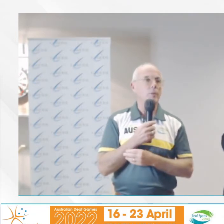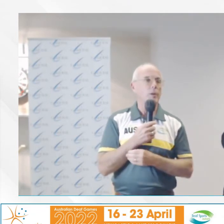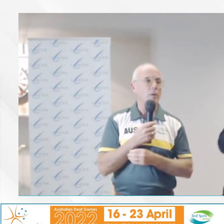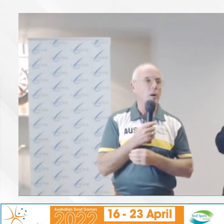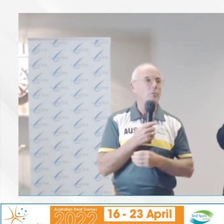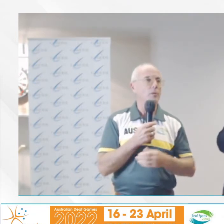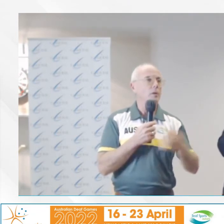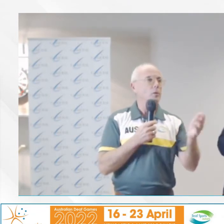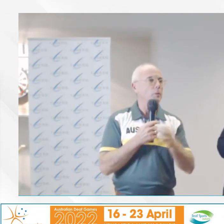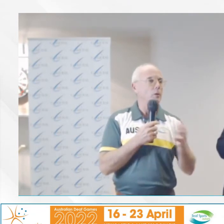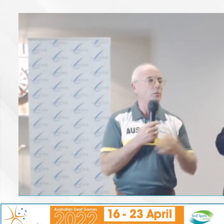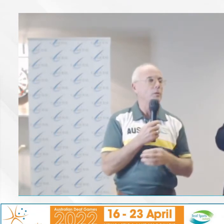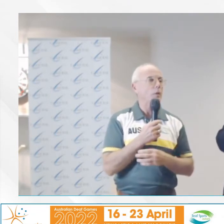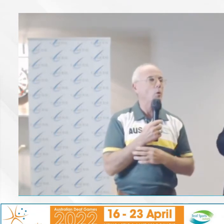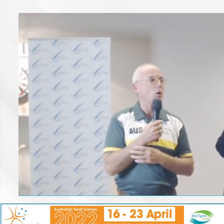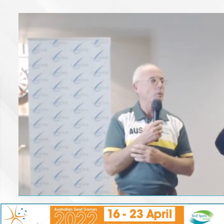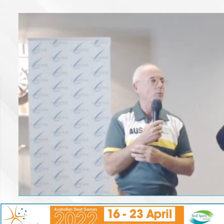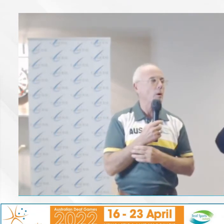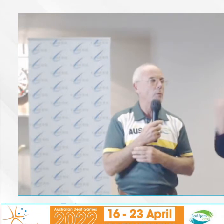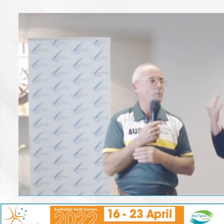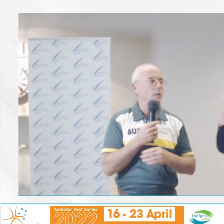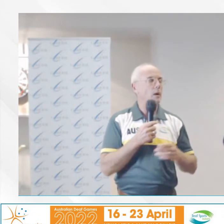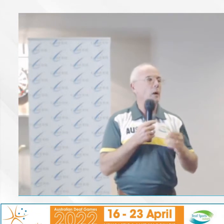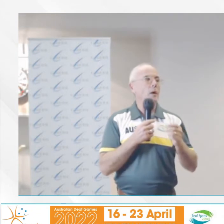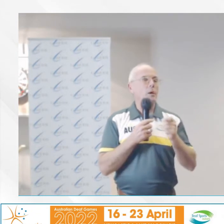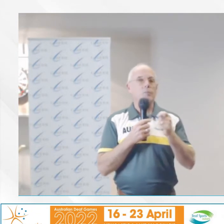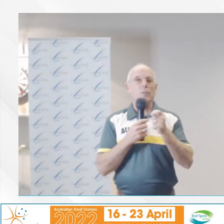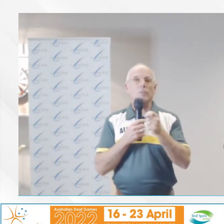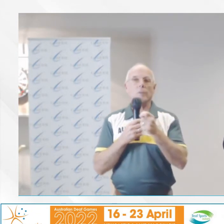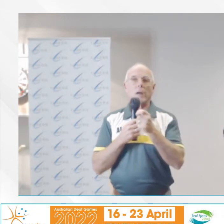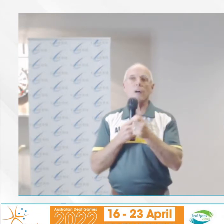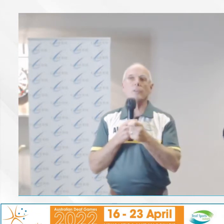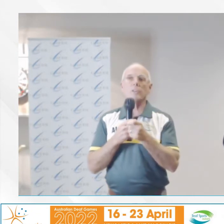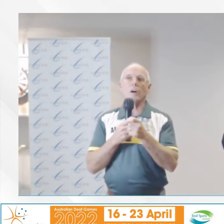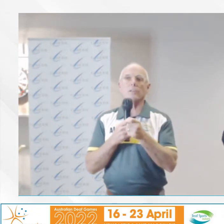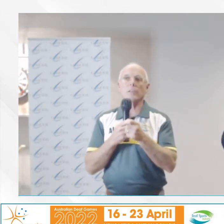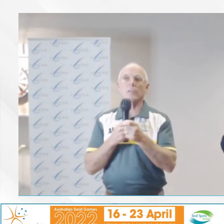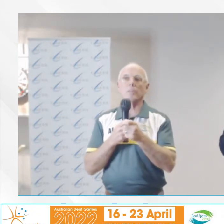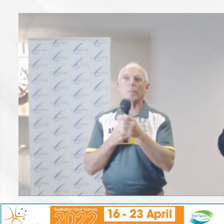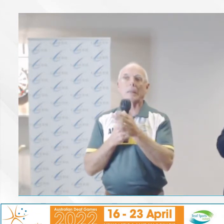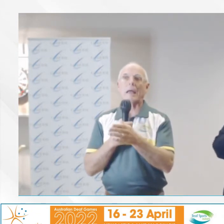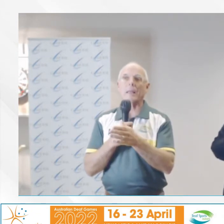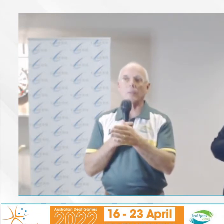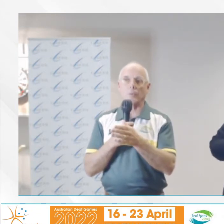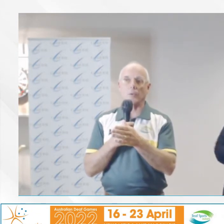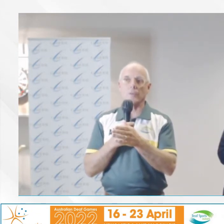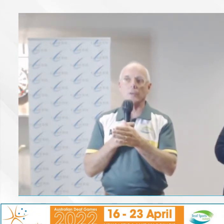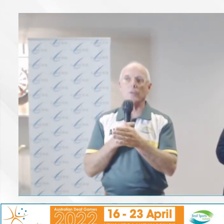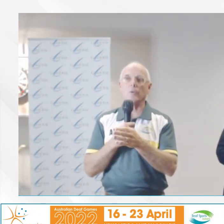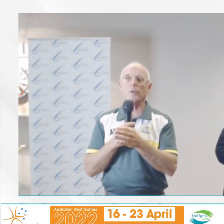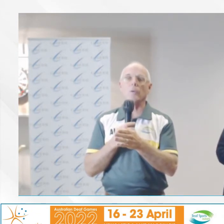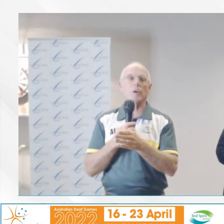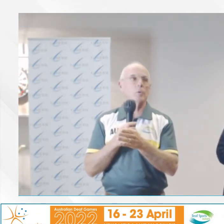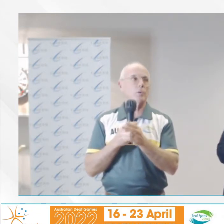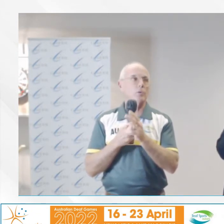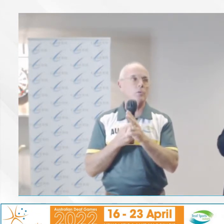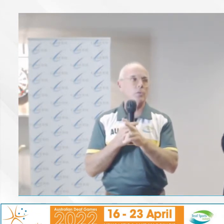arrives for environment the covert 19 planning point of view will be working with the two cities